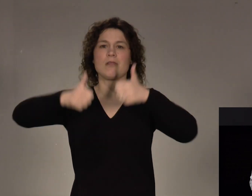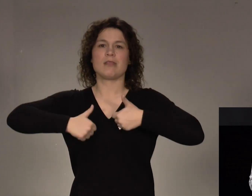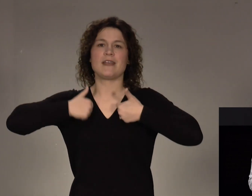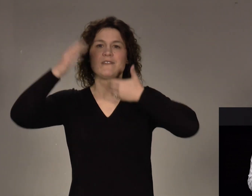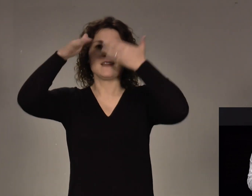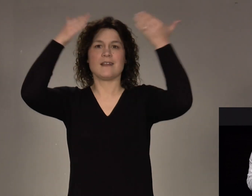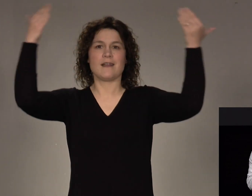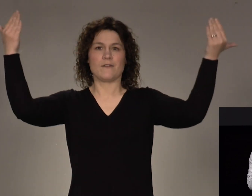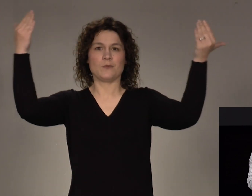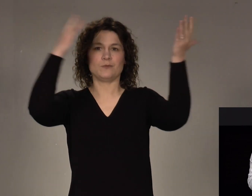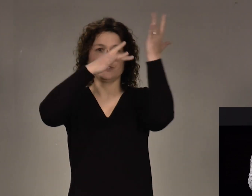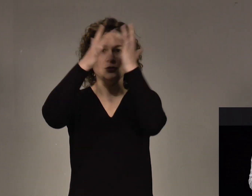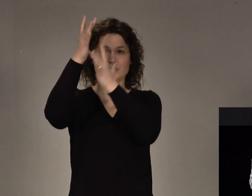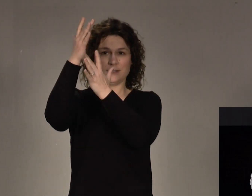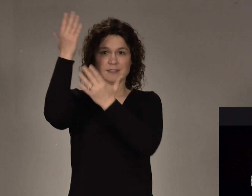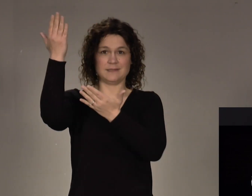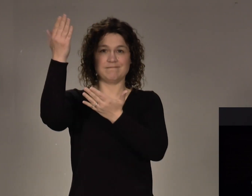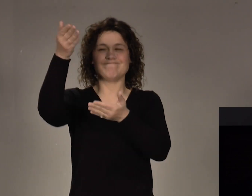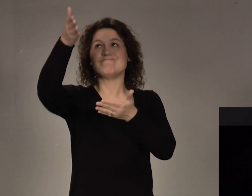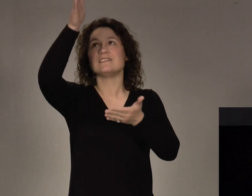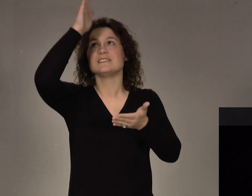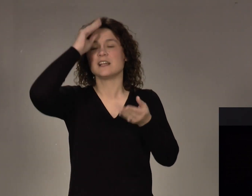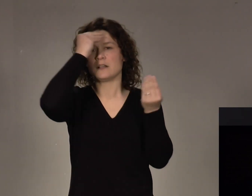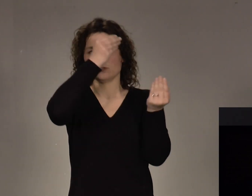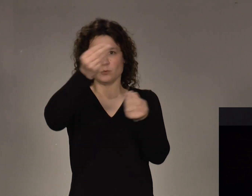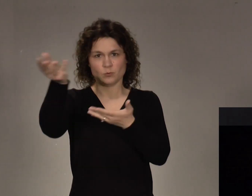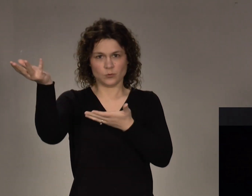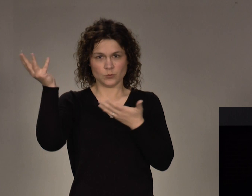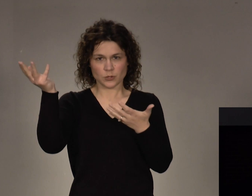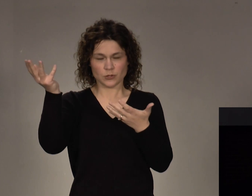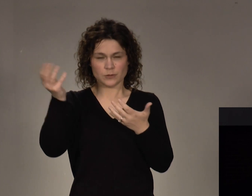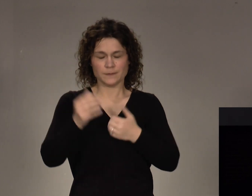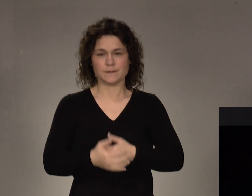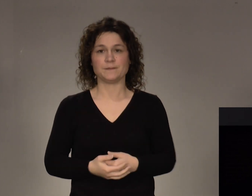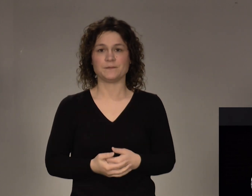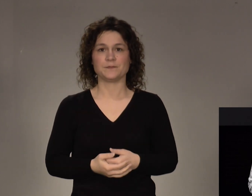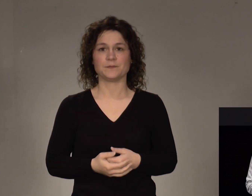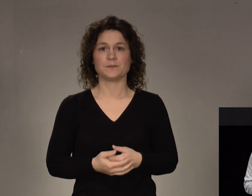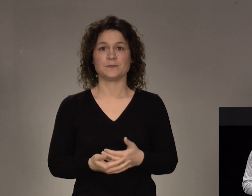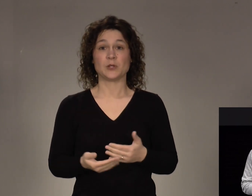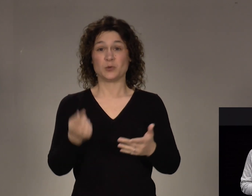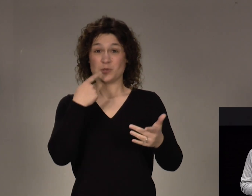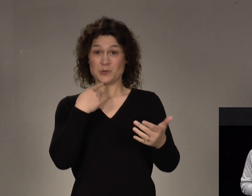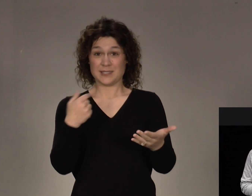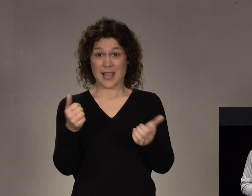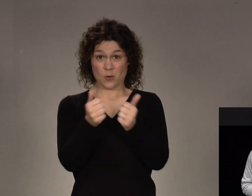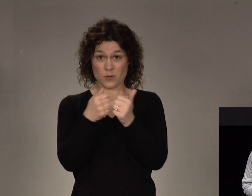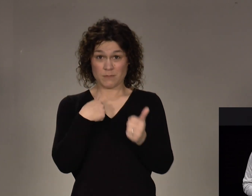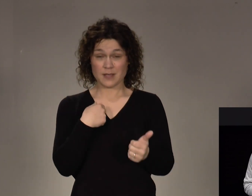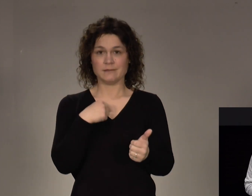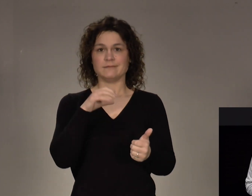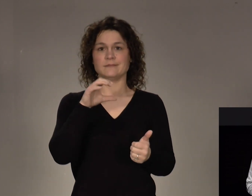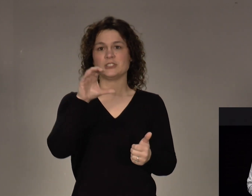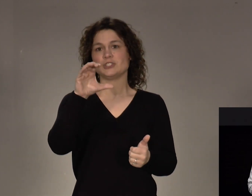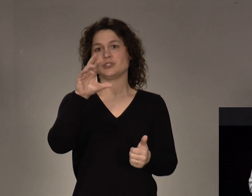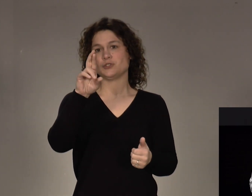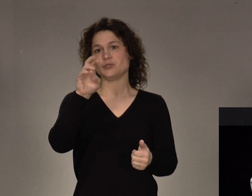This is God's Word. Would you recite with me the Apostle's Creed: